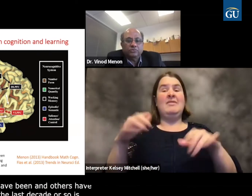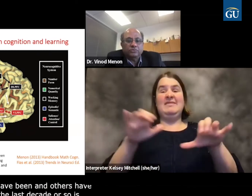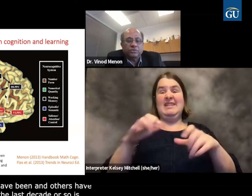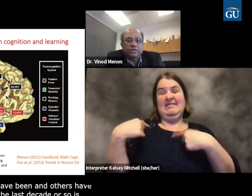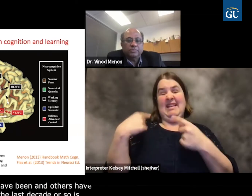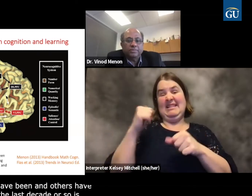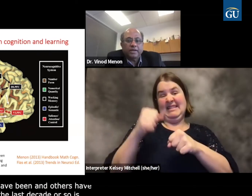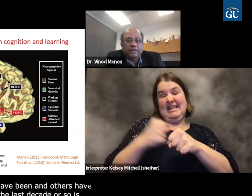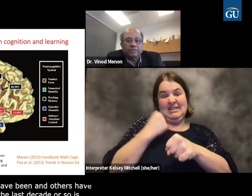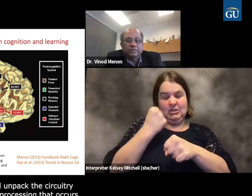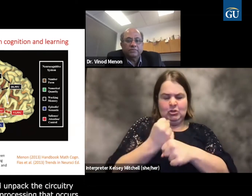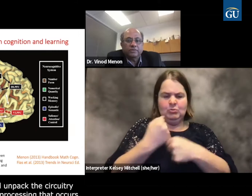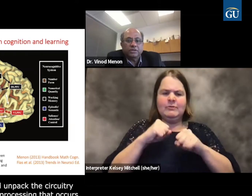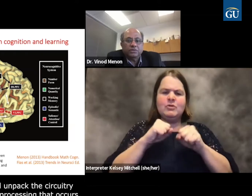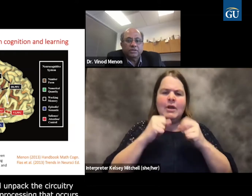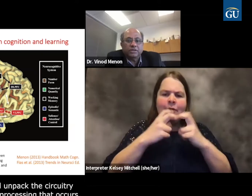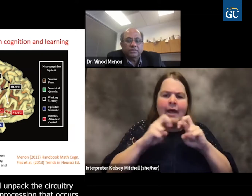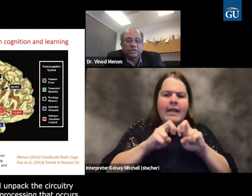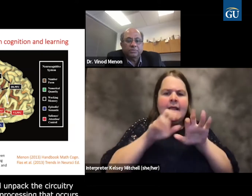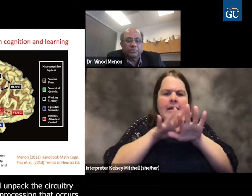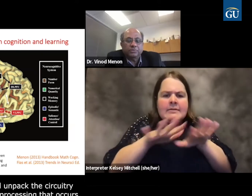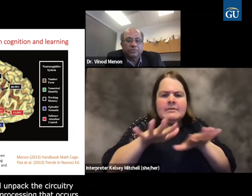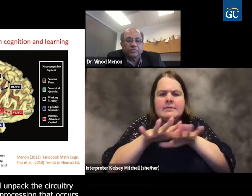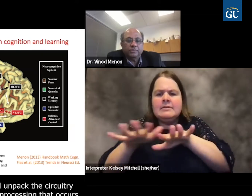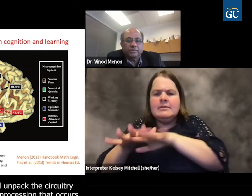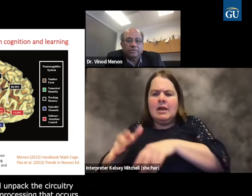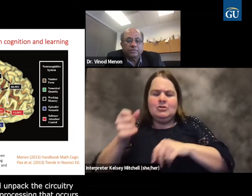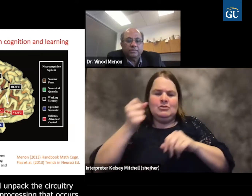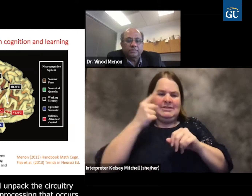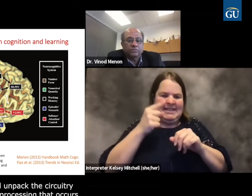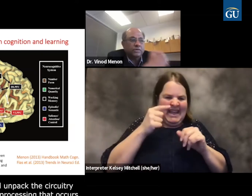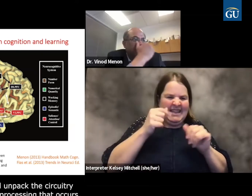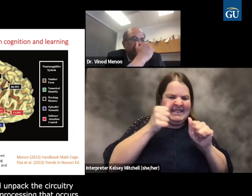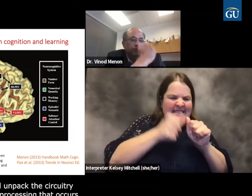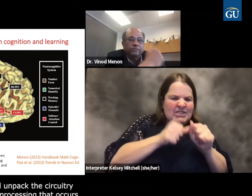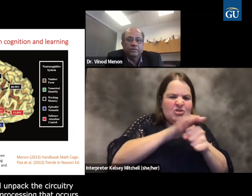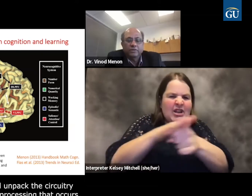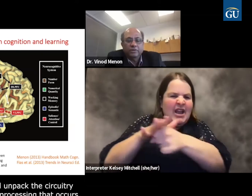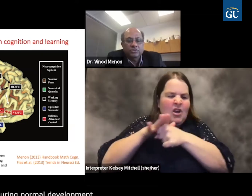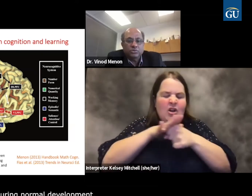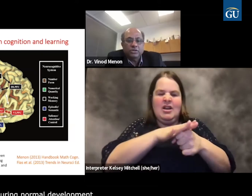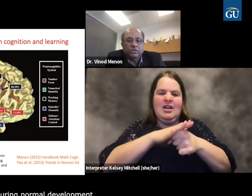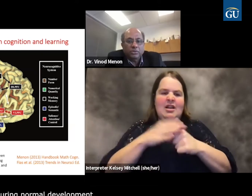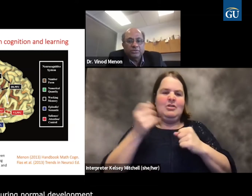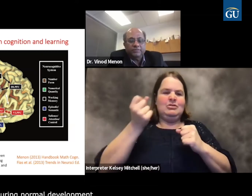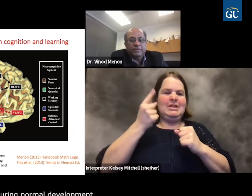decade or so is to try and unpack the circuitry the type of processing that